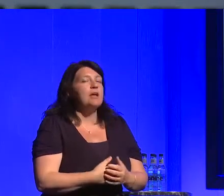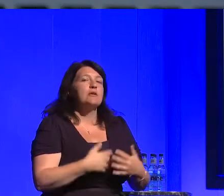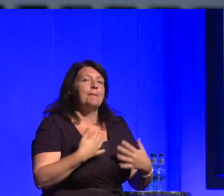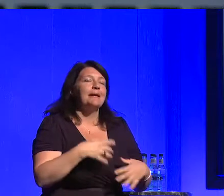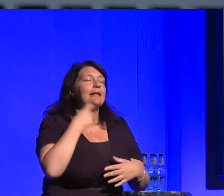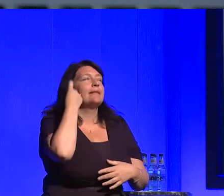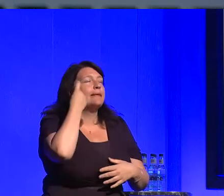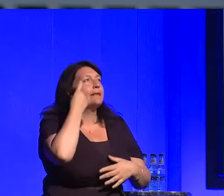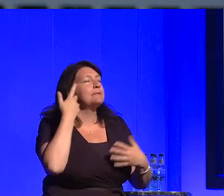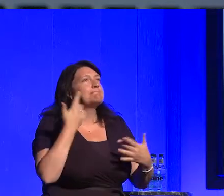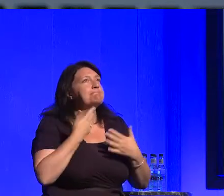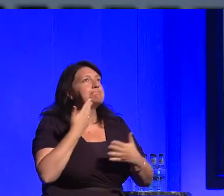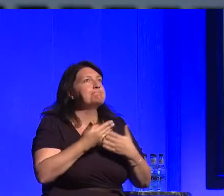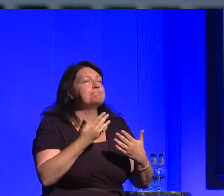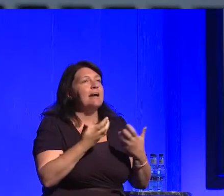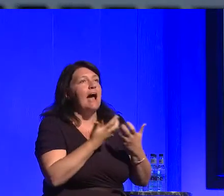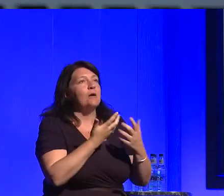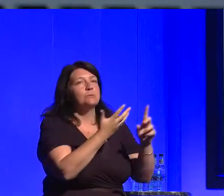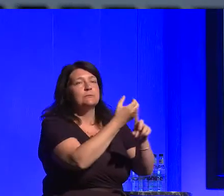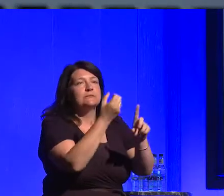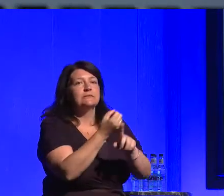the NHS should do, and indeed that any healthcare system should do.